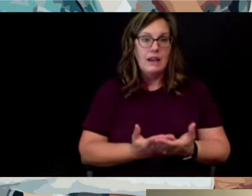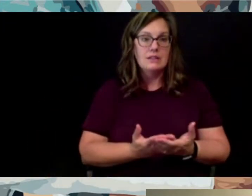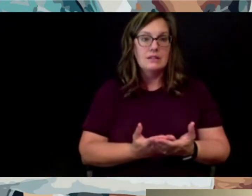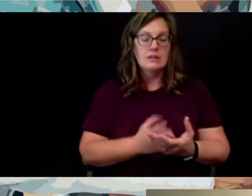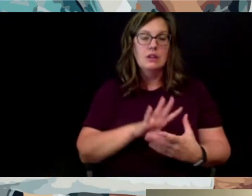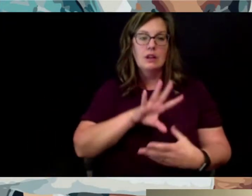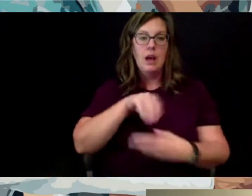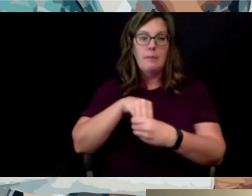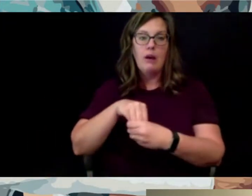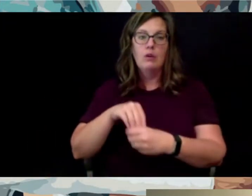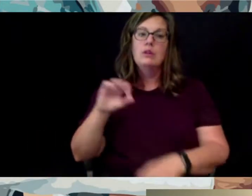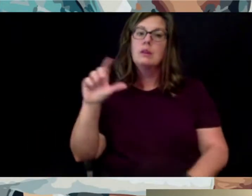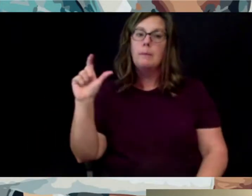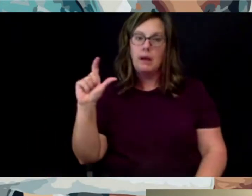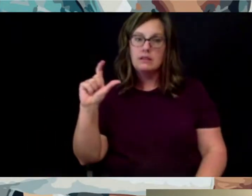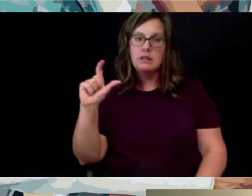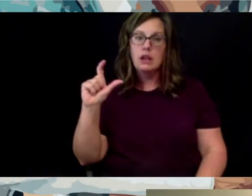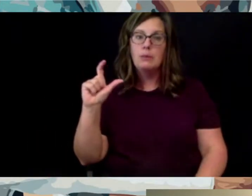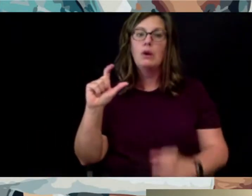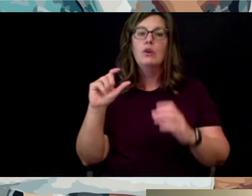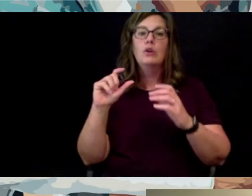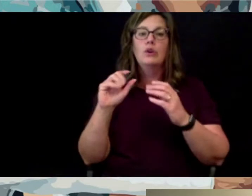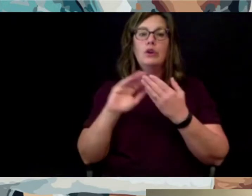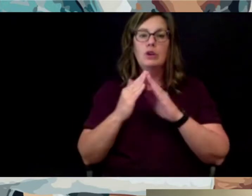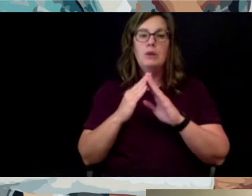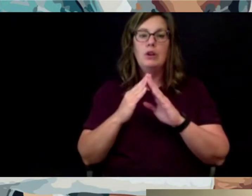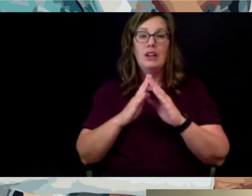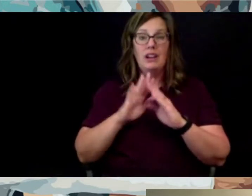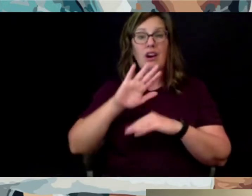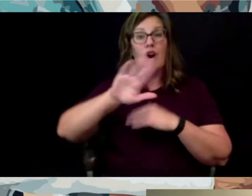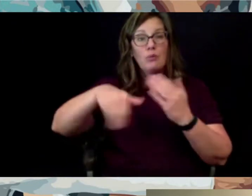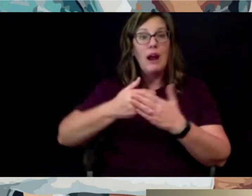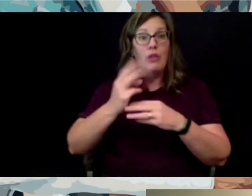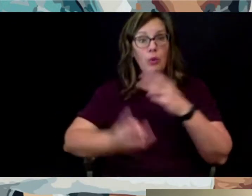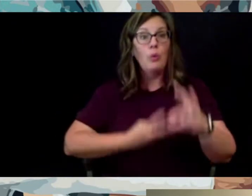not just in america throughout the world so by that you might understand that i'm muslim